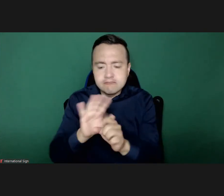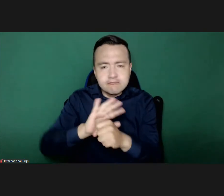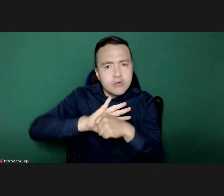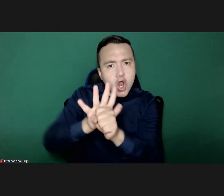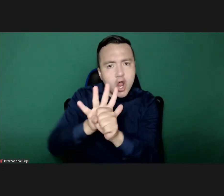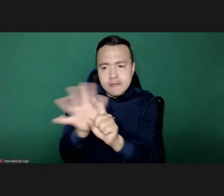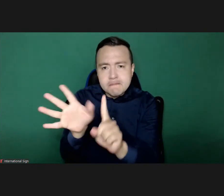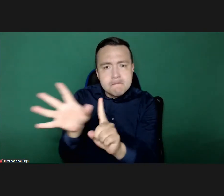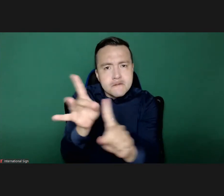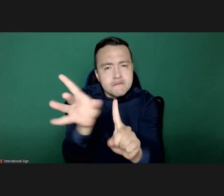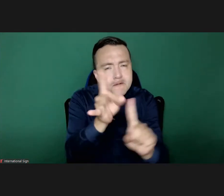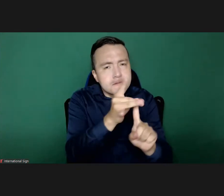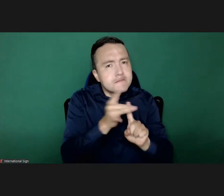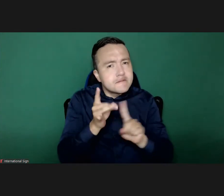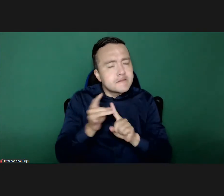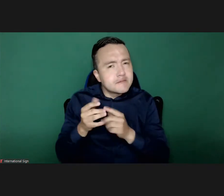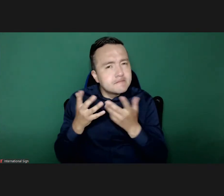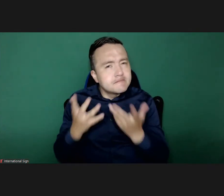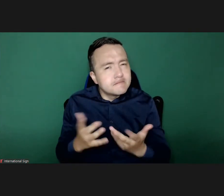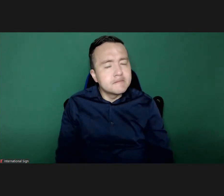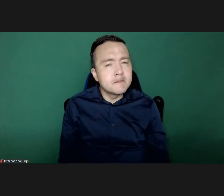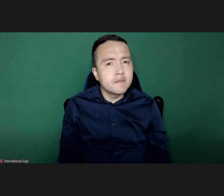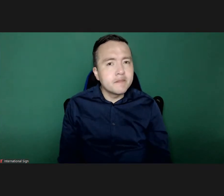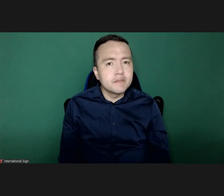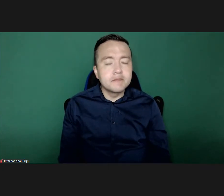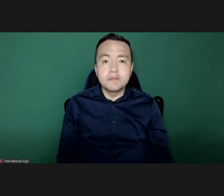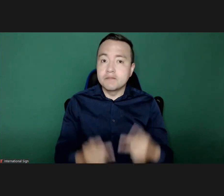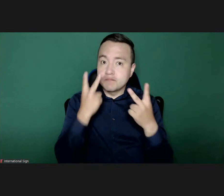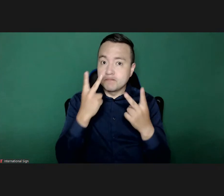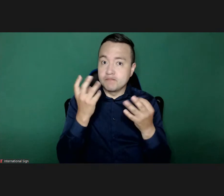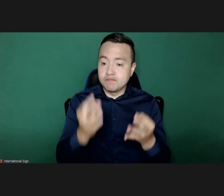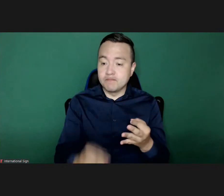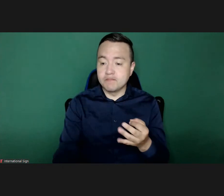Americas, of new cases and deaths from COVID-19.